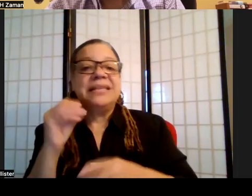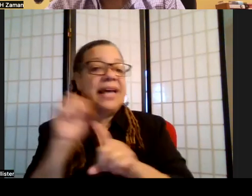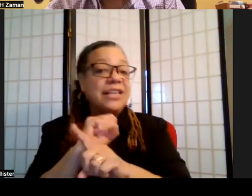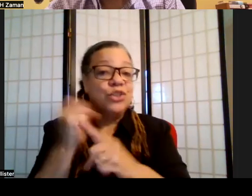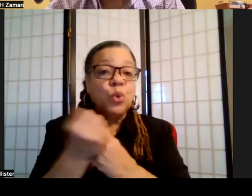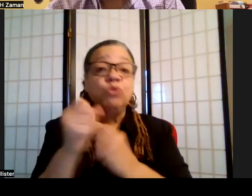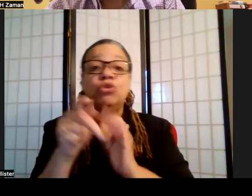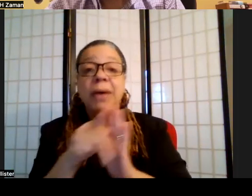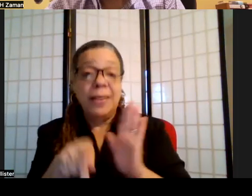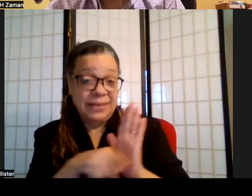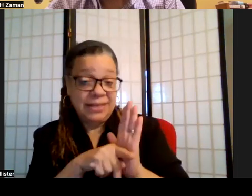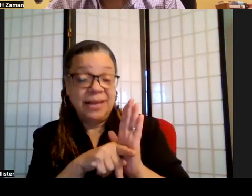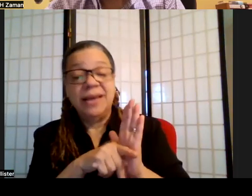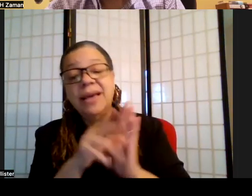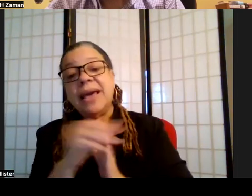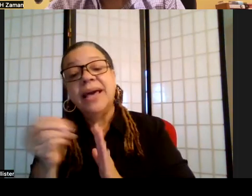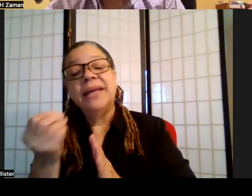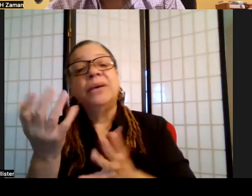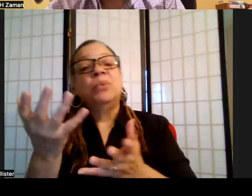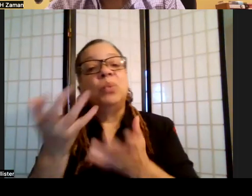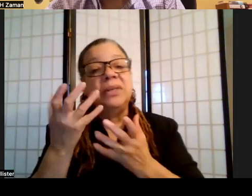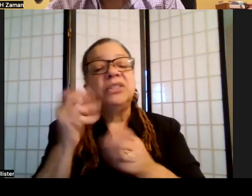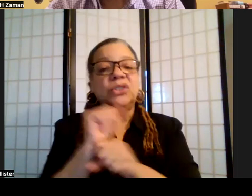and a willingness to work for the good of other people,